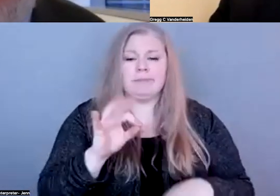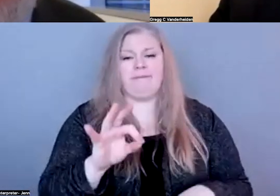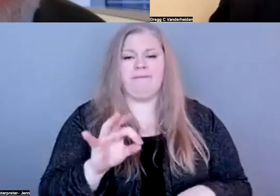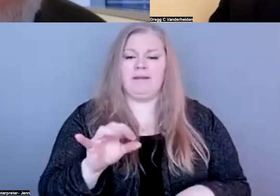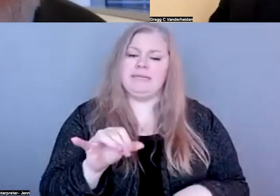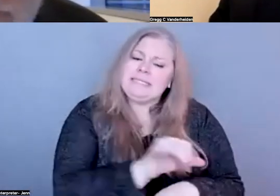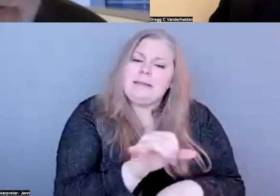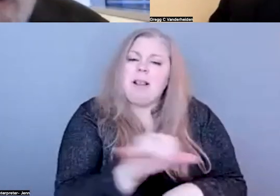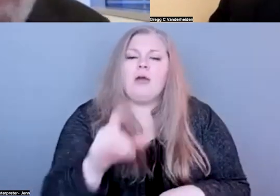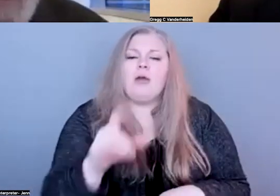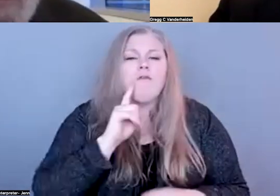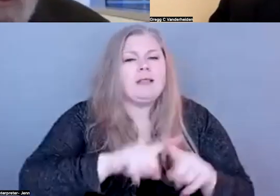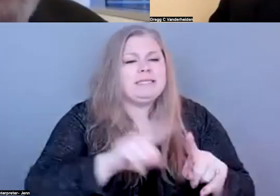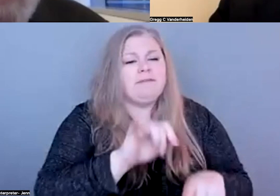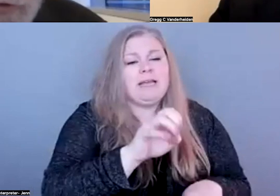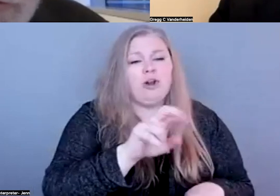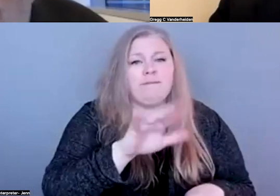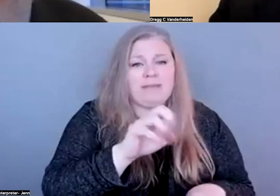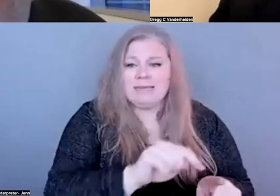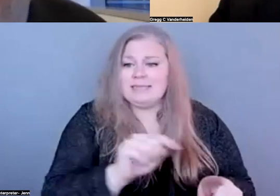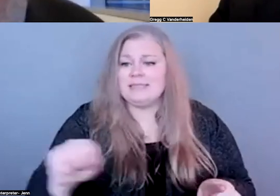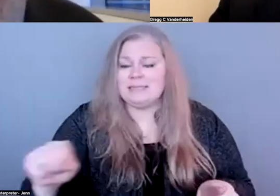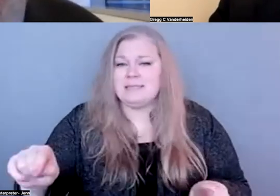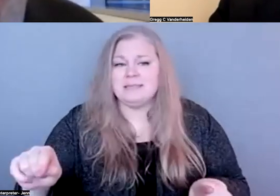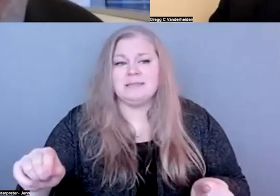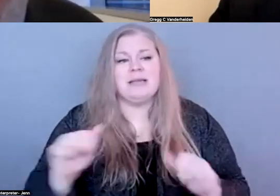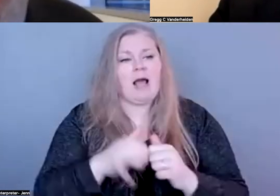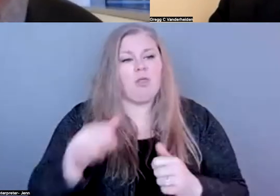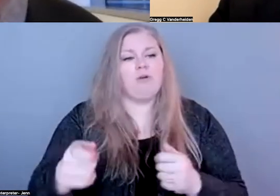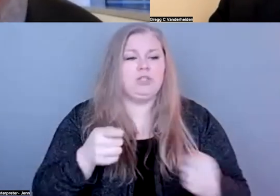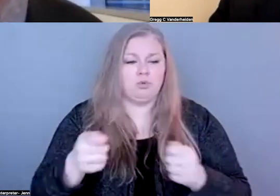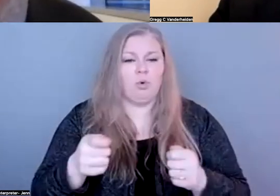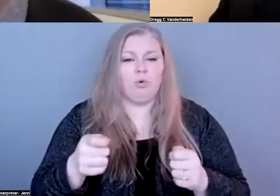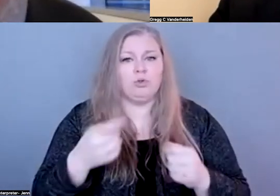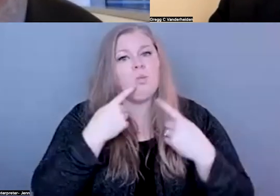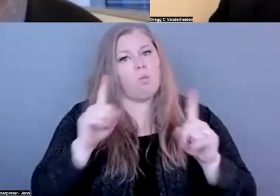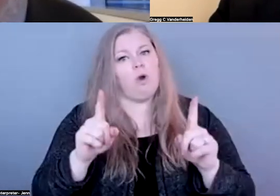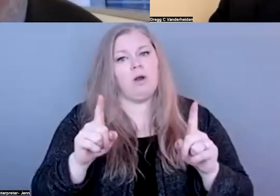various interfaces and the way in which the controls work, seemed to be very important.